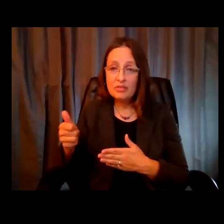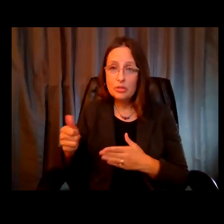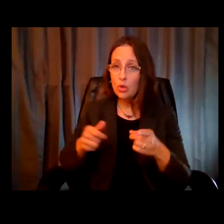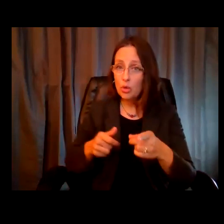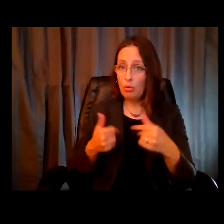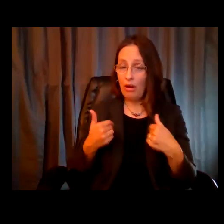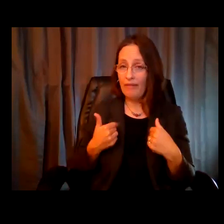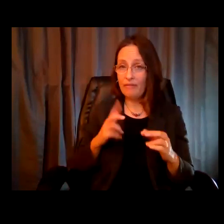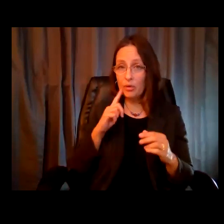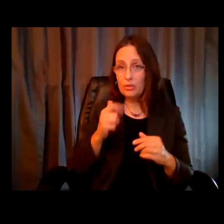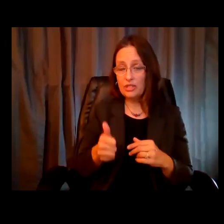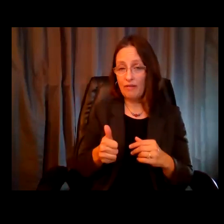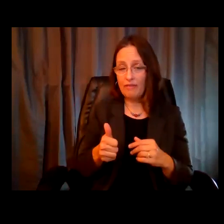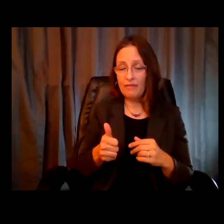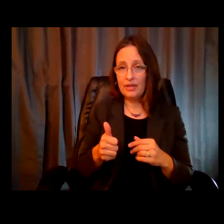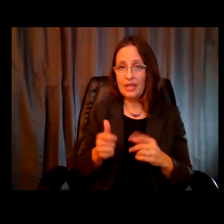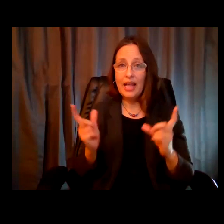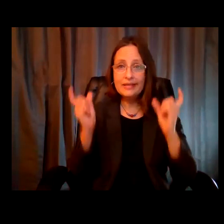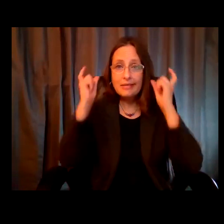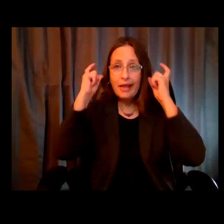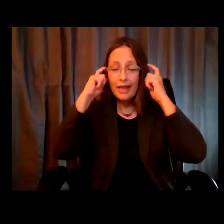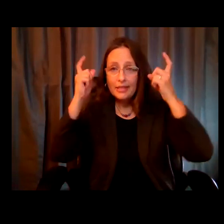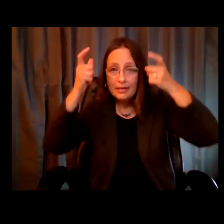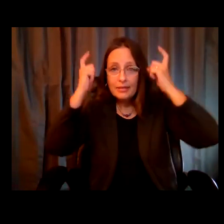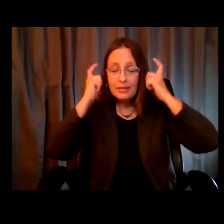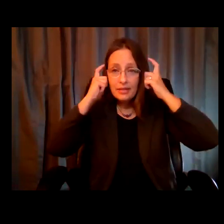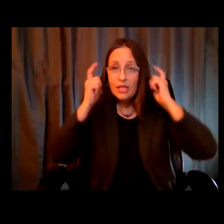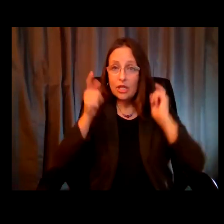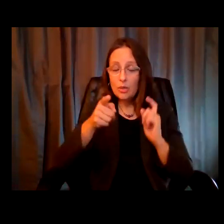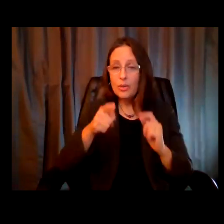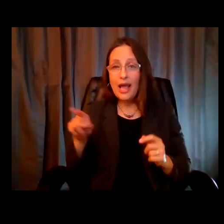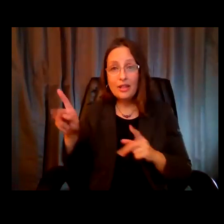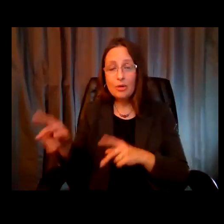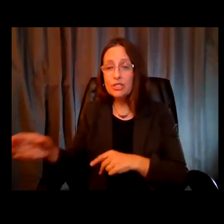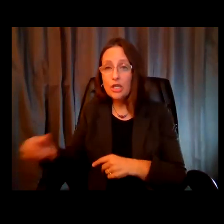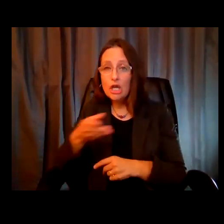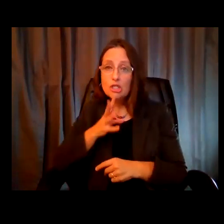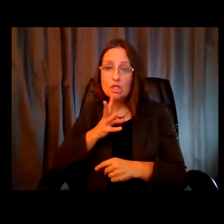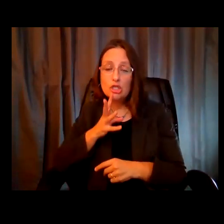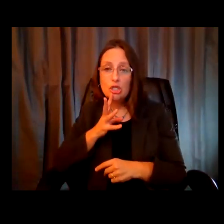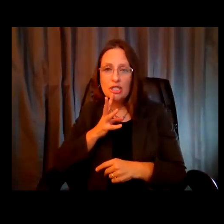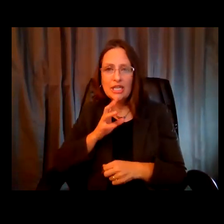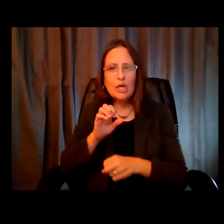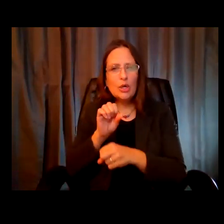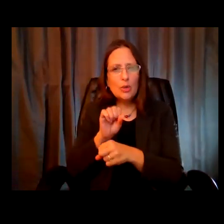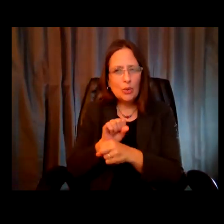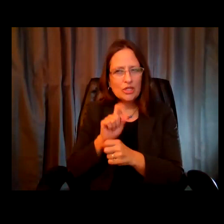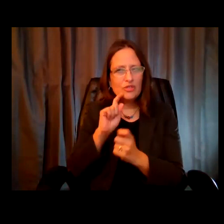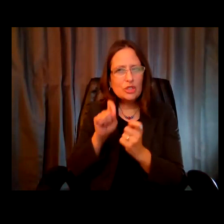he did not have the time, to thinker through how he need accommodation patients with hearing loss.